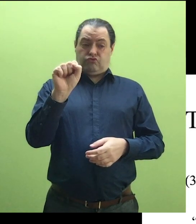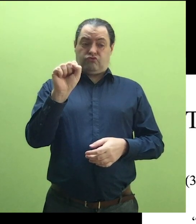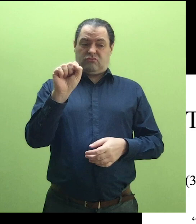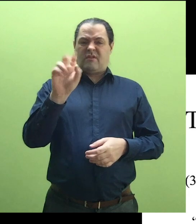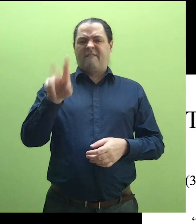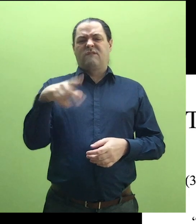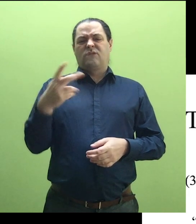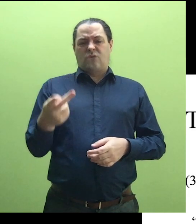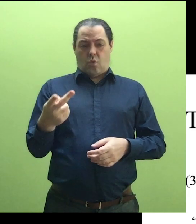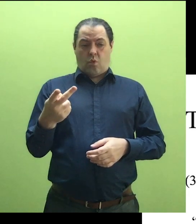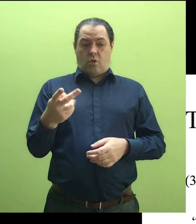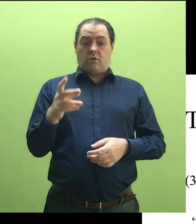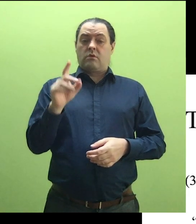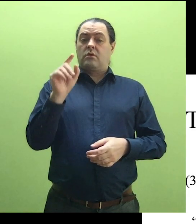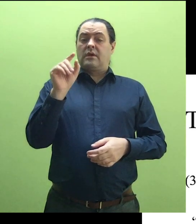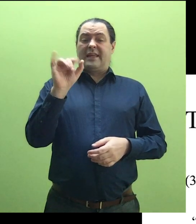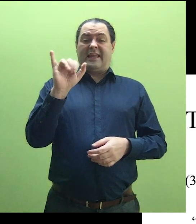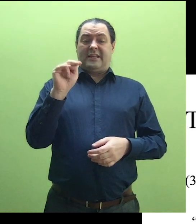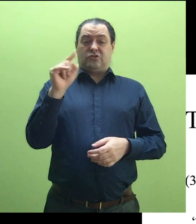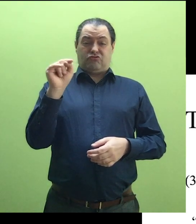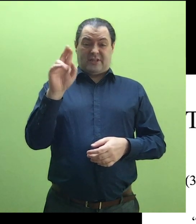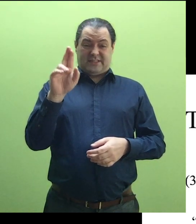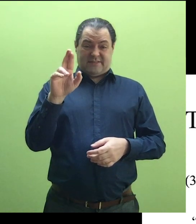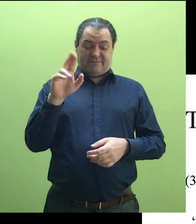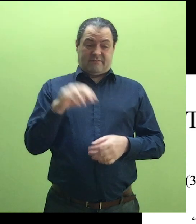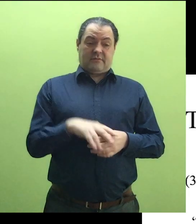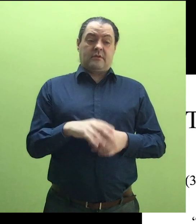intransitive, and in 3b the causative morpheme is added to